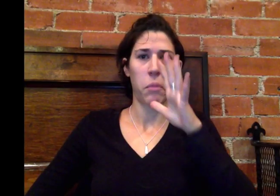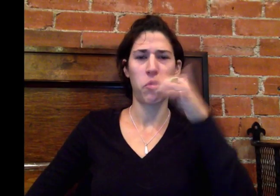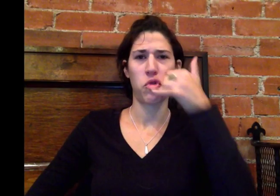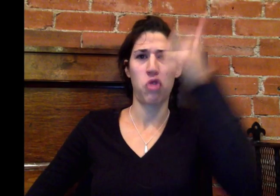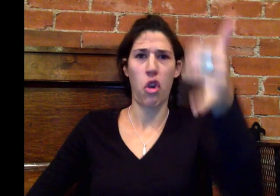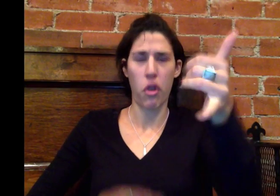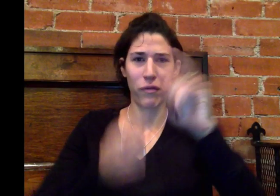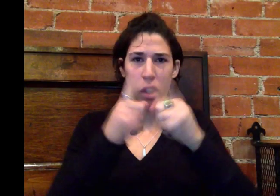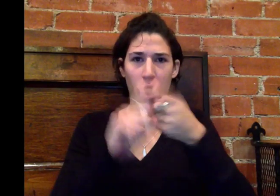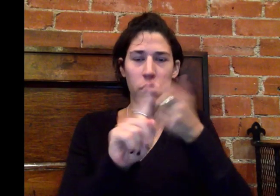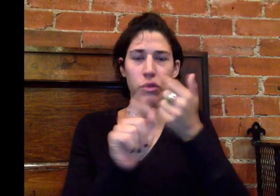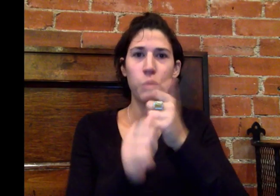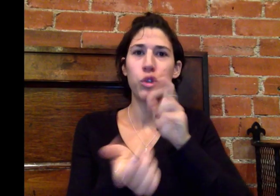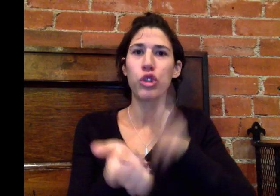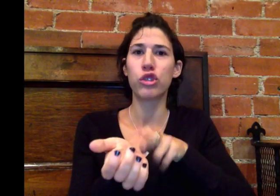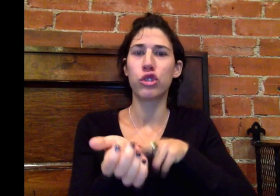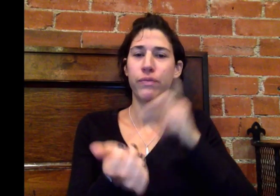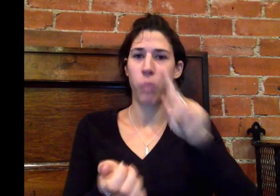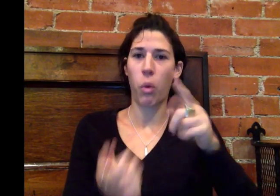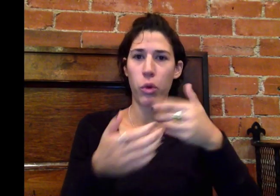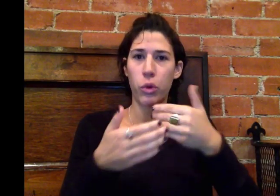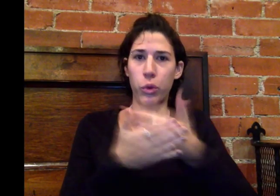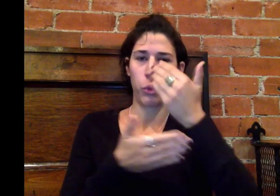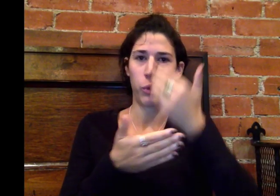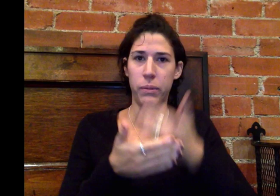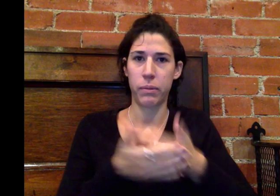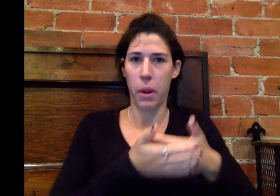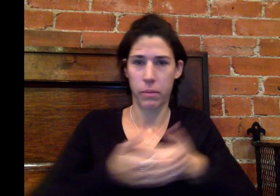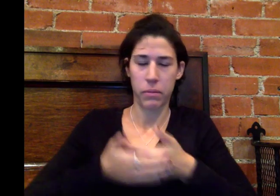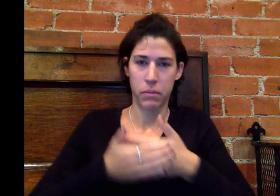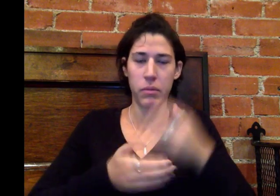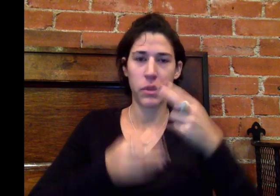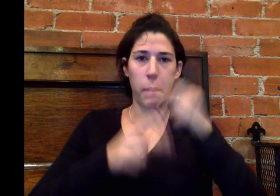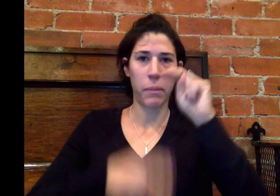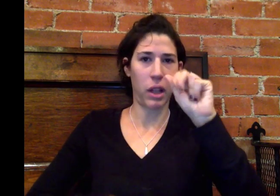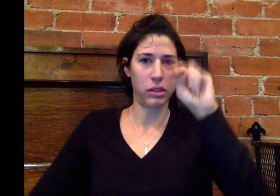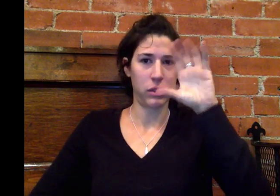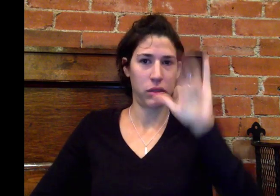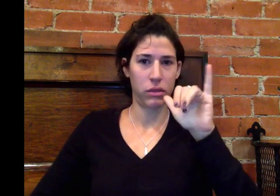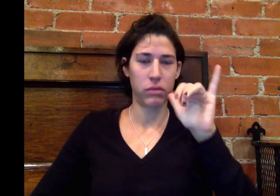My mom decided to call a friend named Nancy who was a nurse for newborn babies.